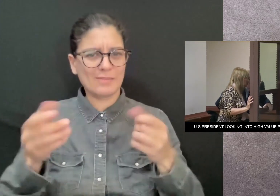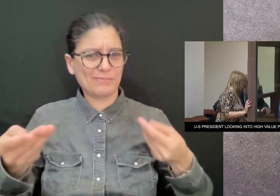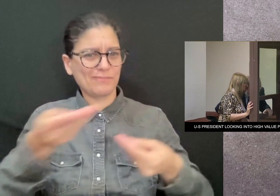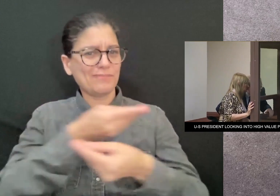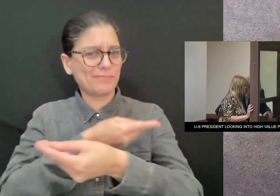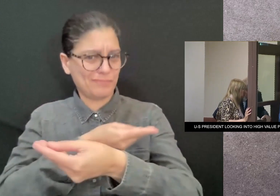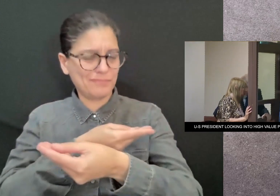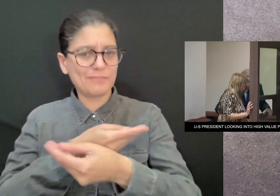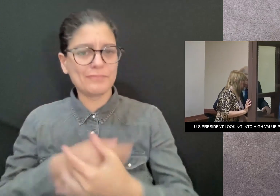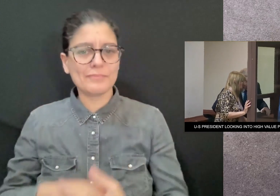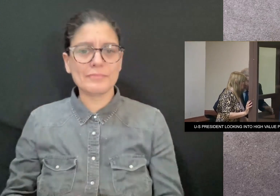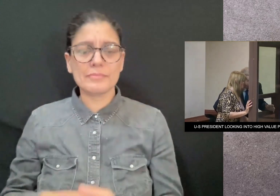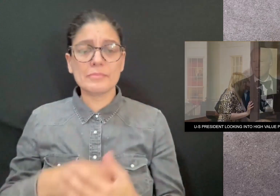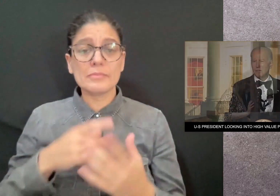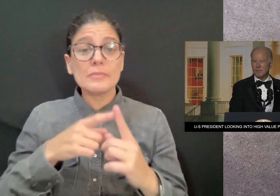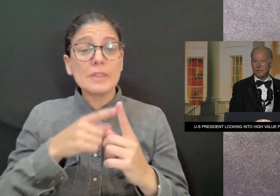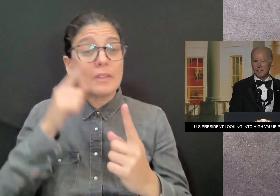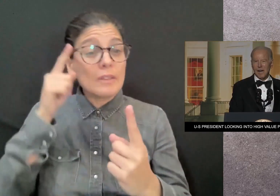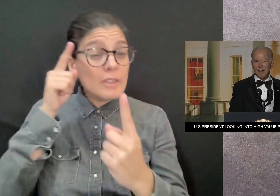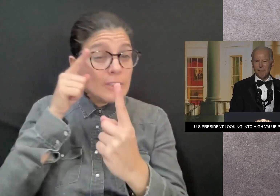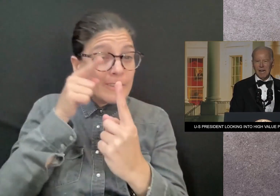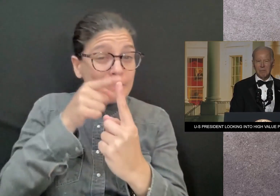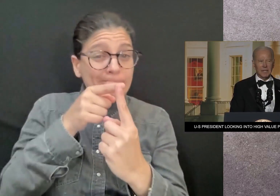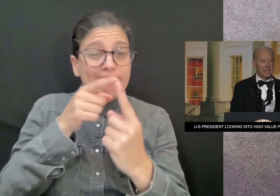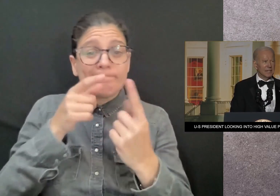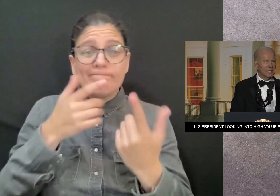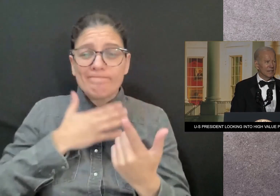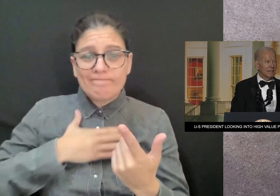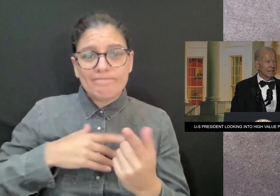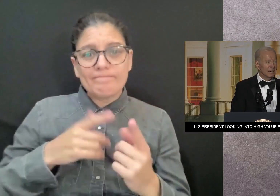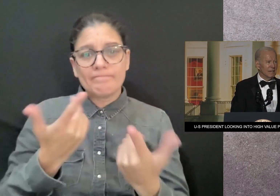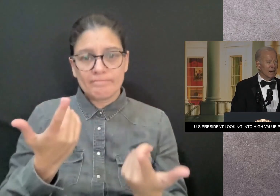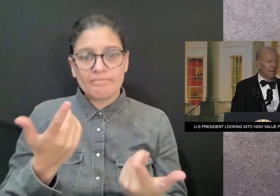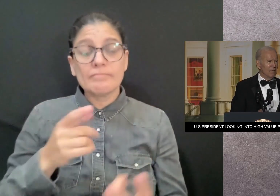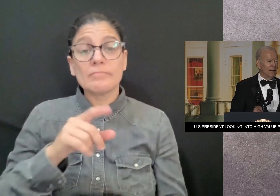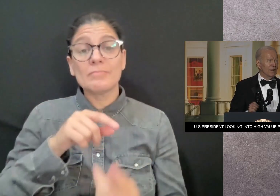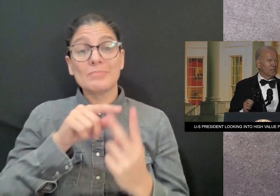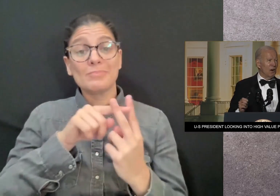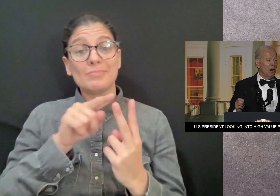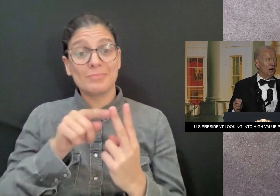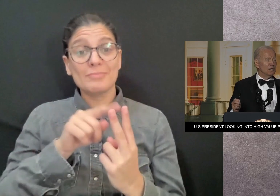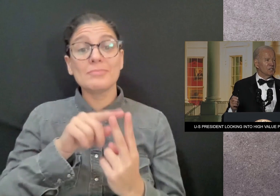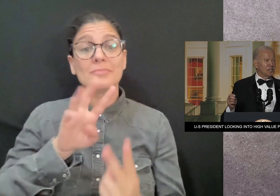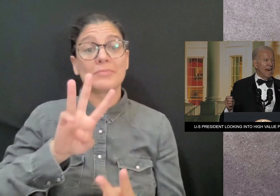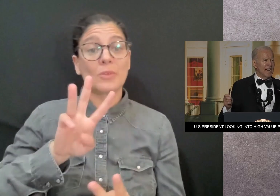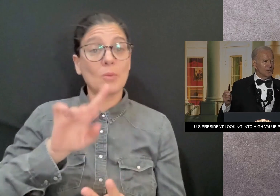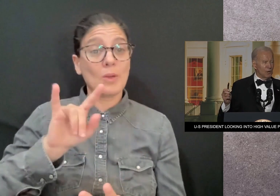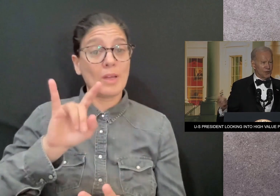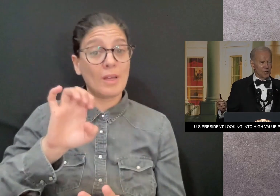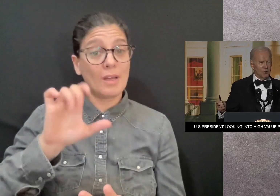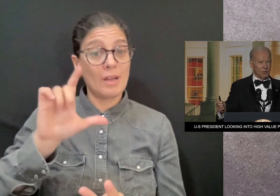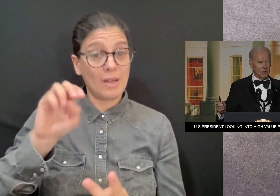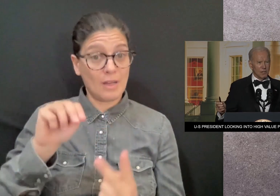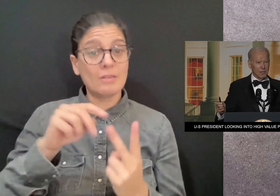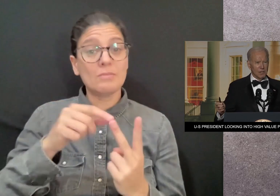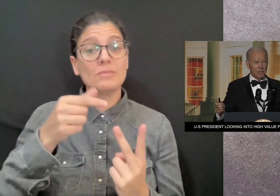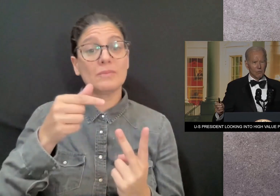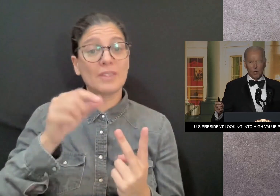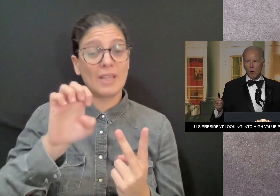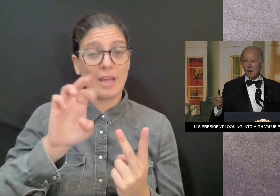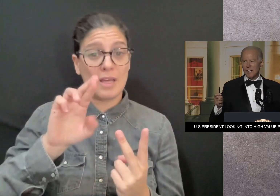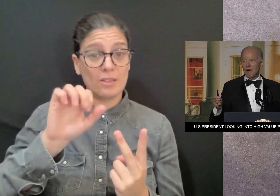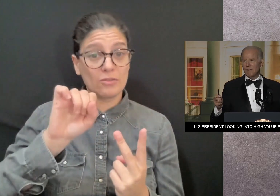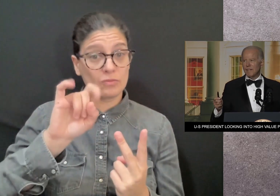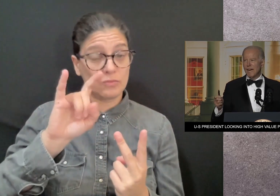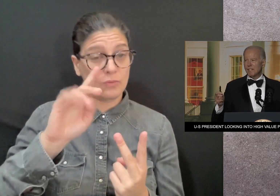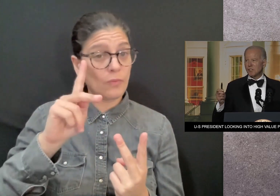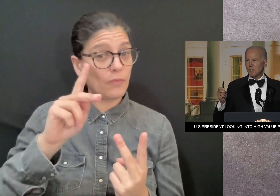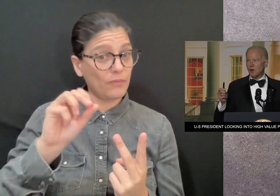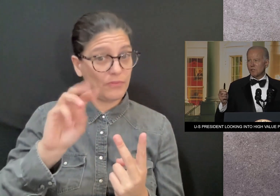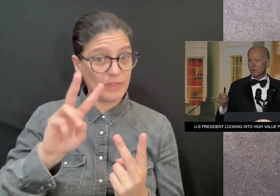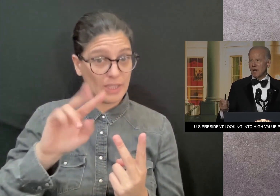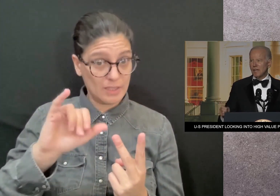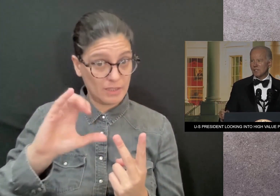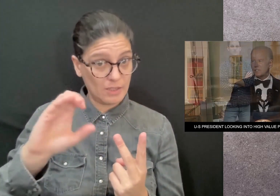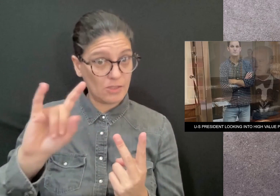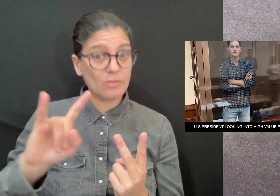package the goal would reportedly be to bring Whelan and Gershkovich home as part of the